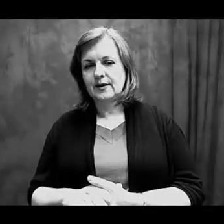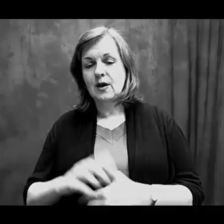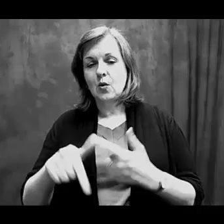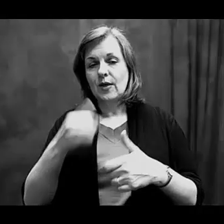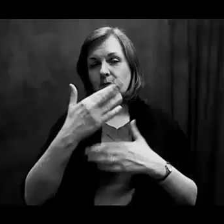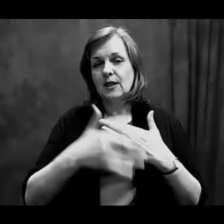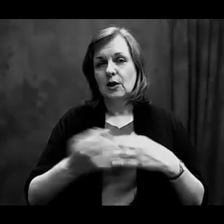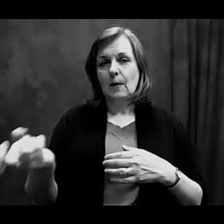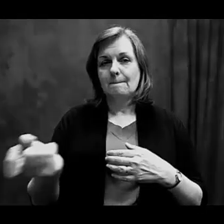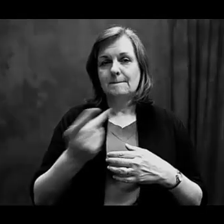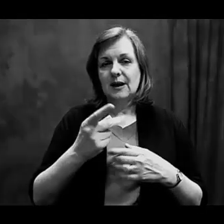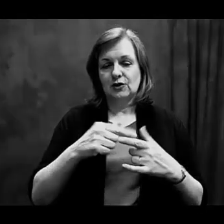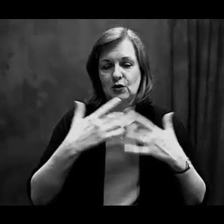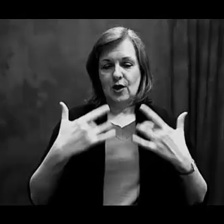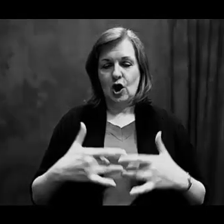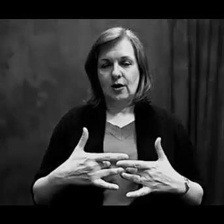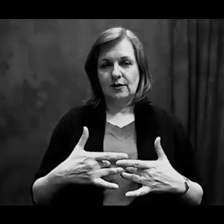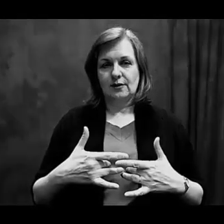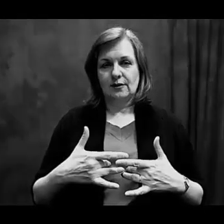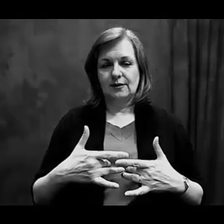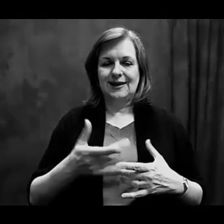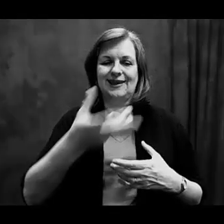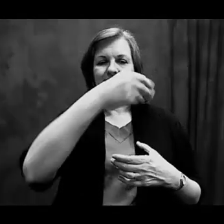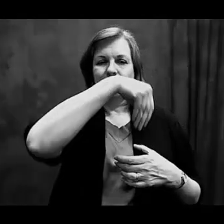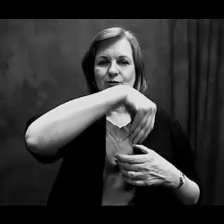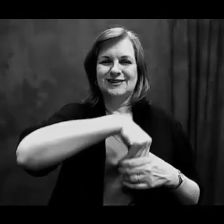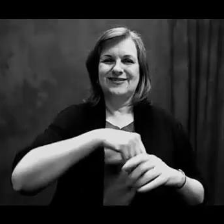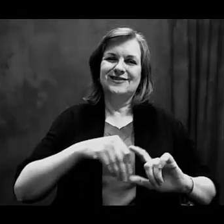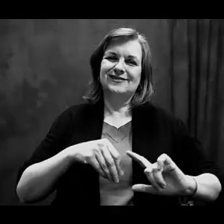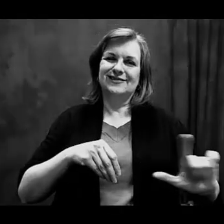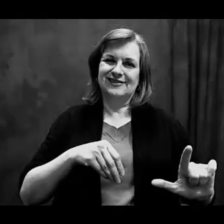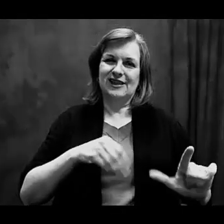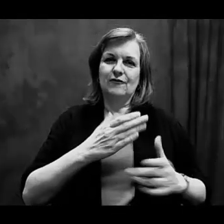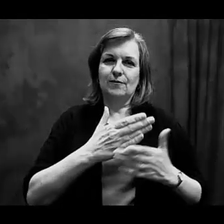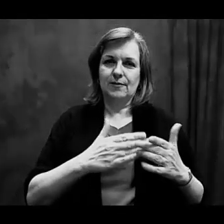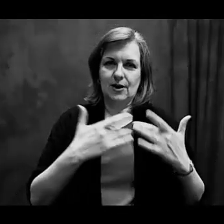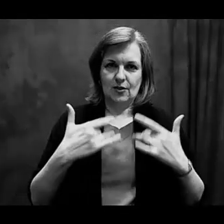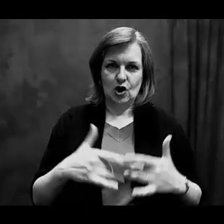its blue remember because that equals low oxygen